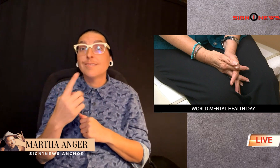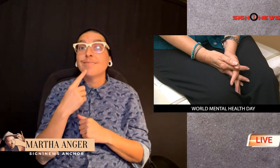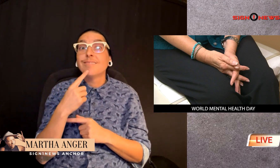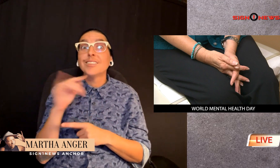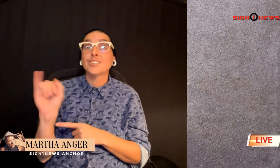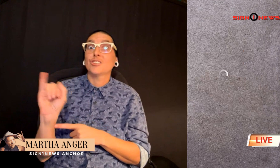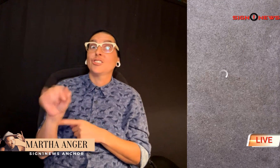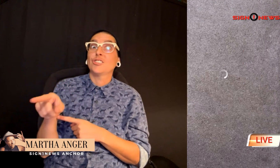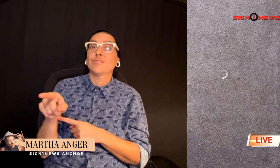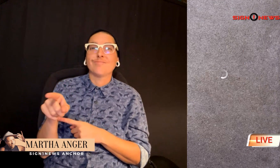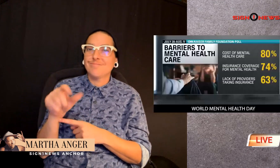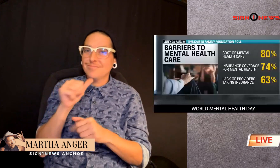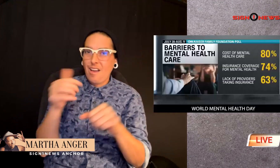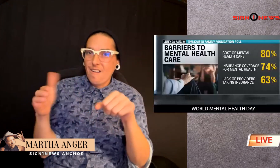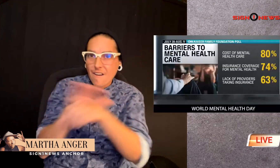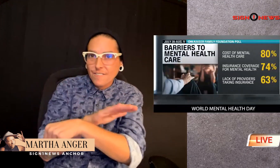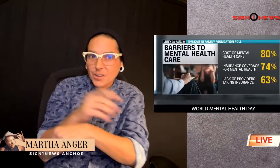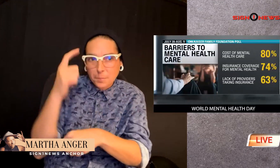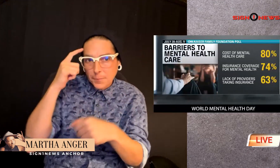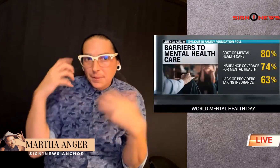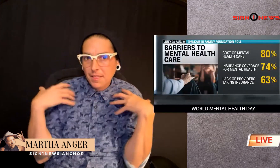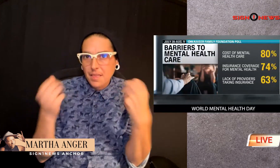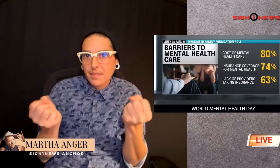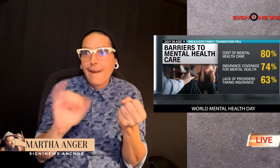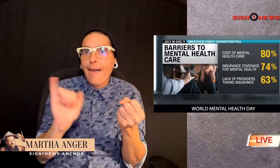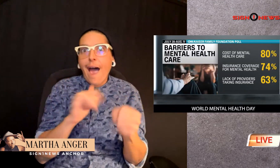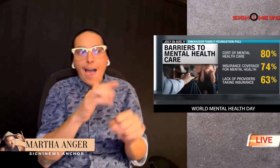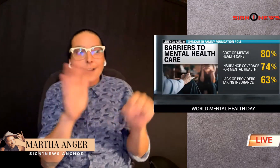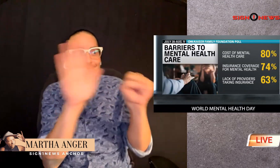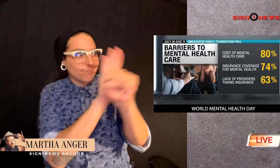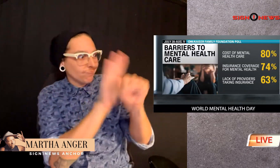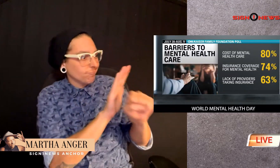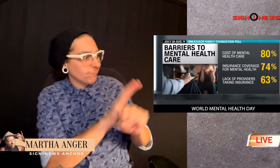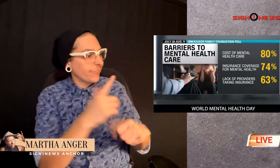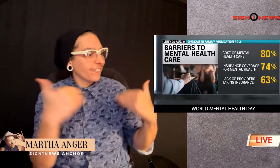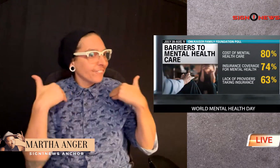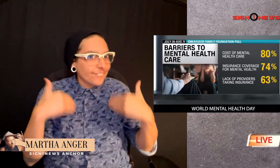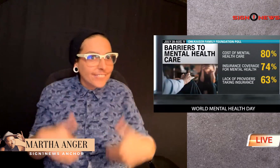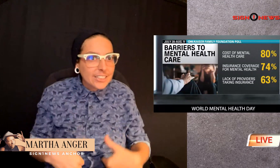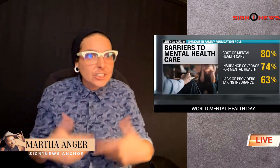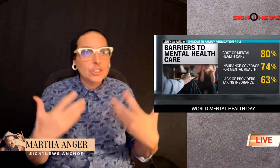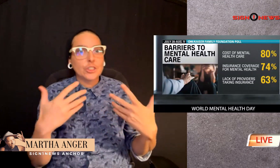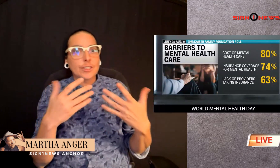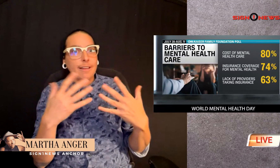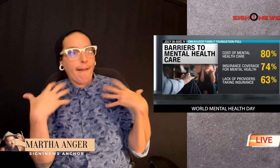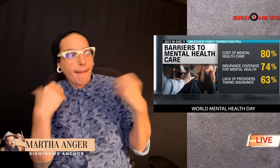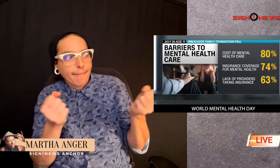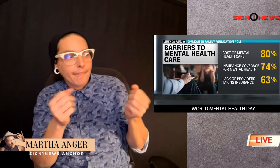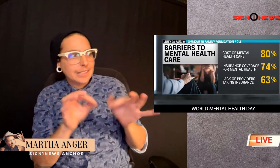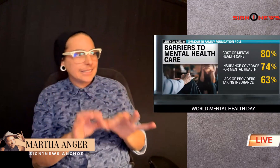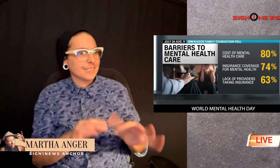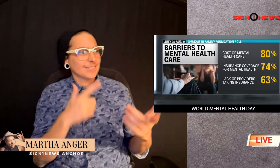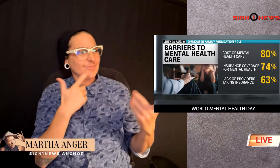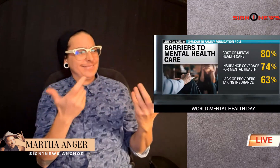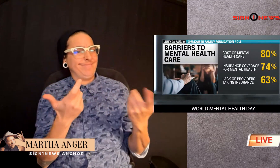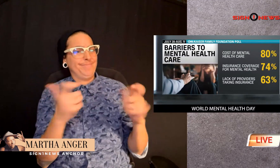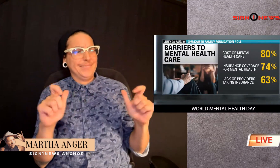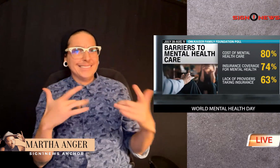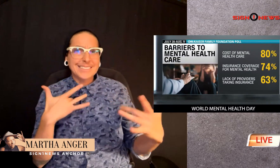About three quarters say that insurers not covering mental health in the way. They do physical health is a significant concern.